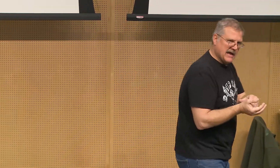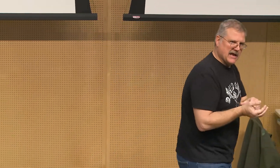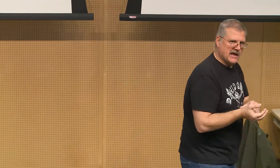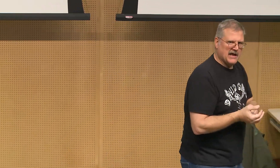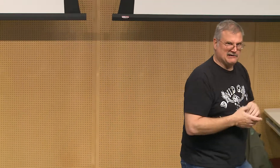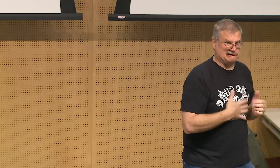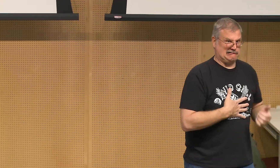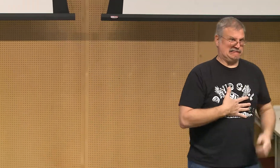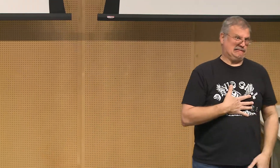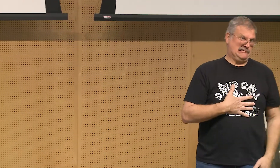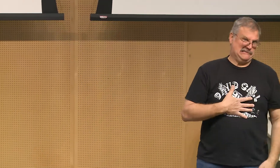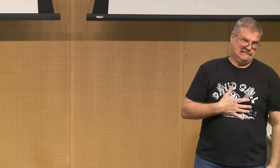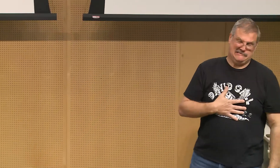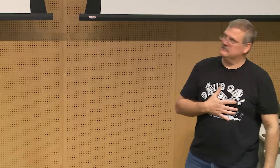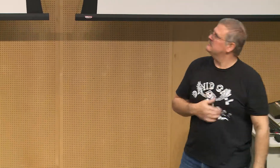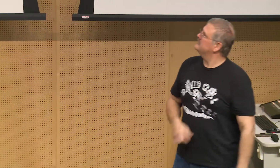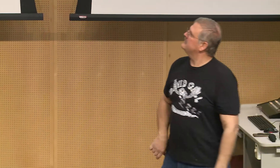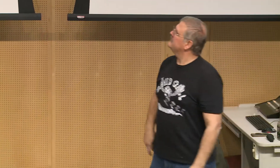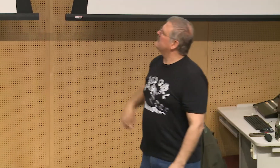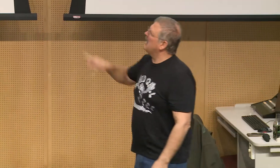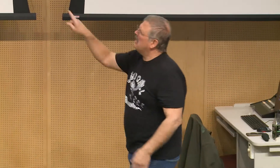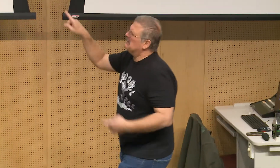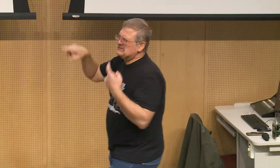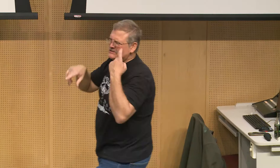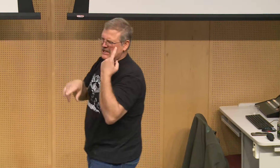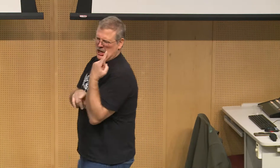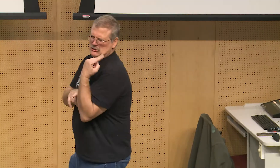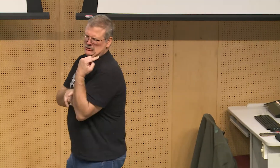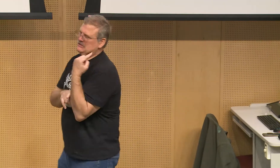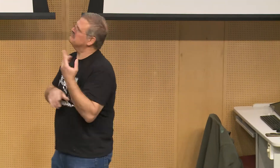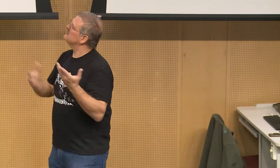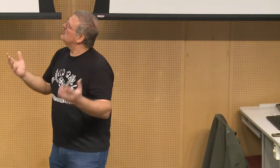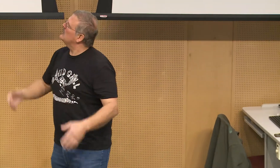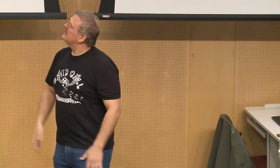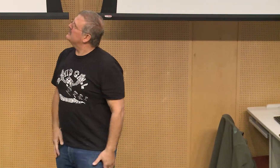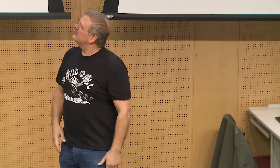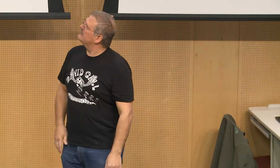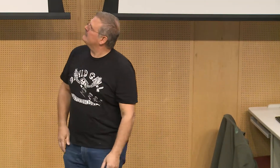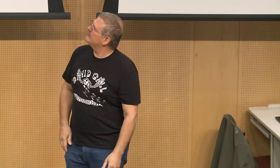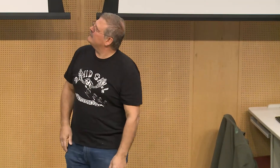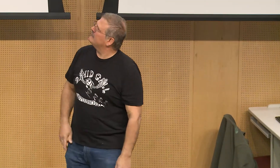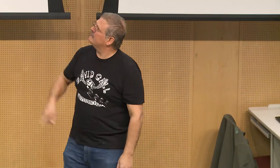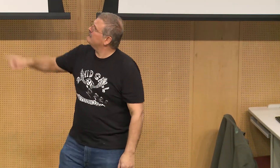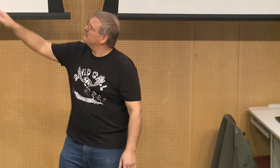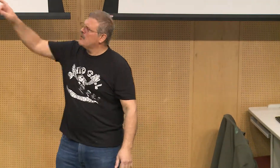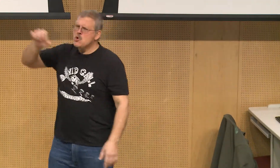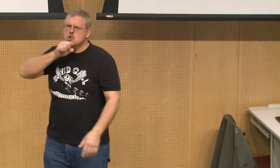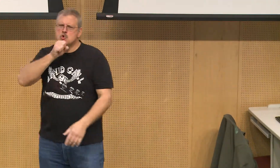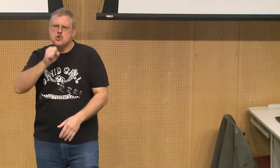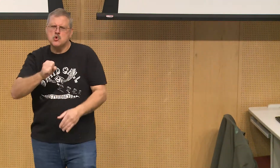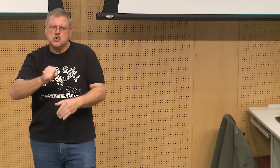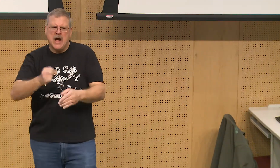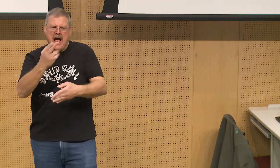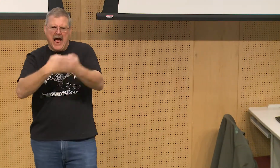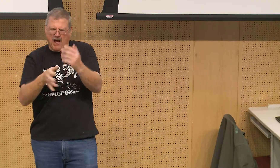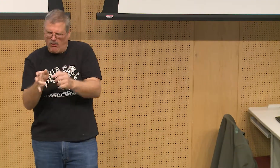and that happens over and over and over again. I just finished this piece last year,